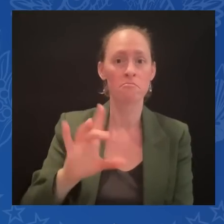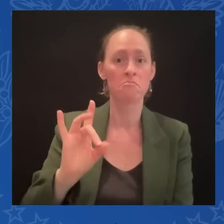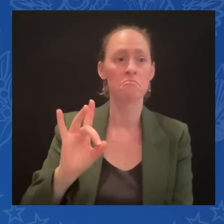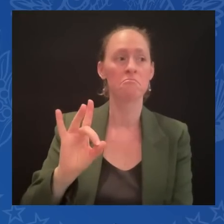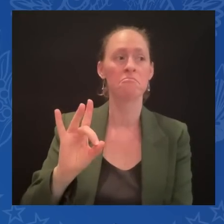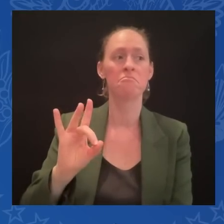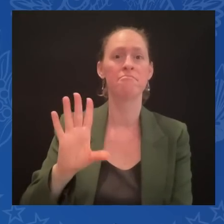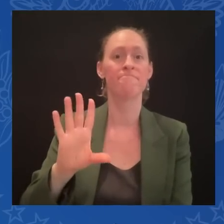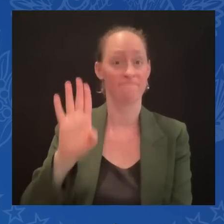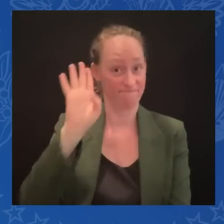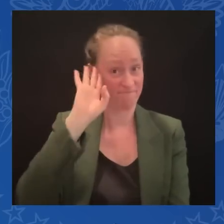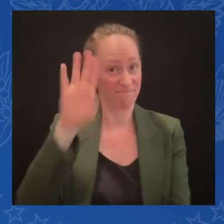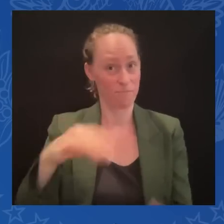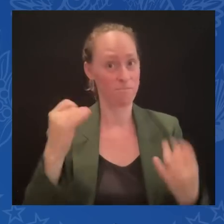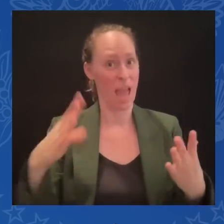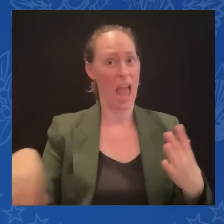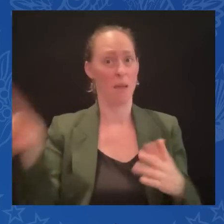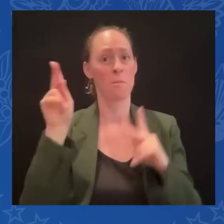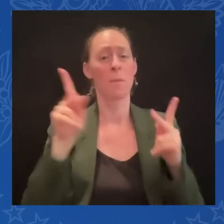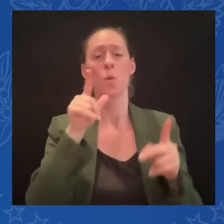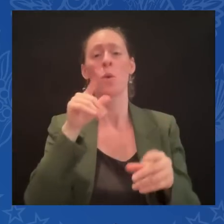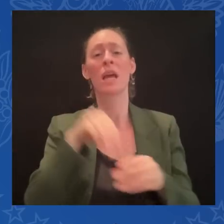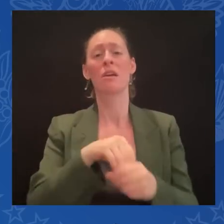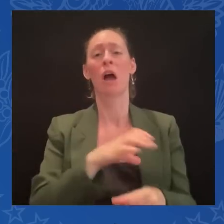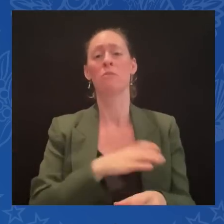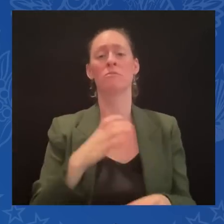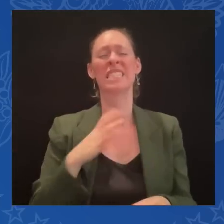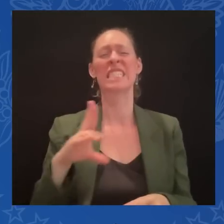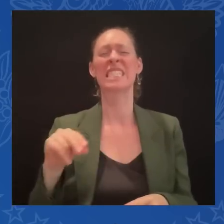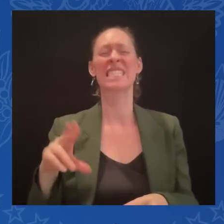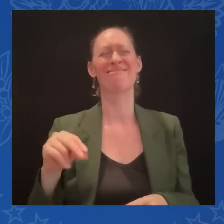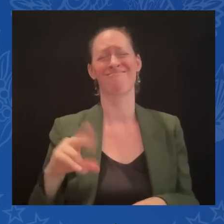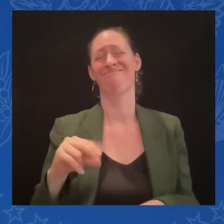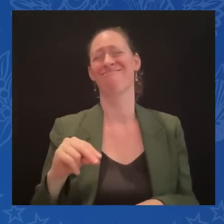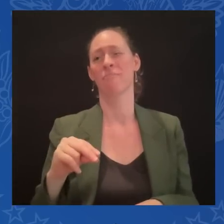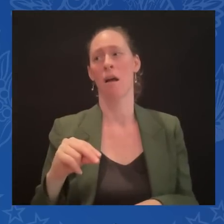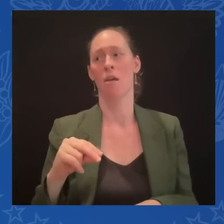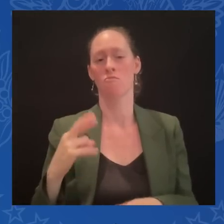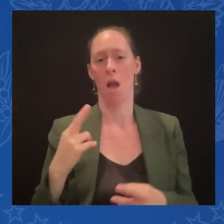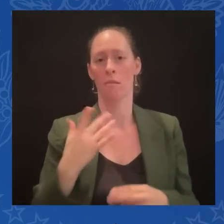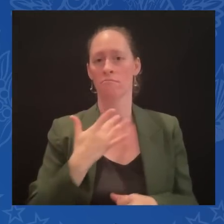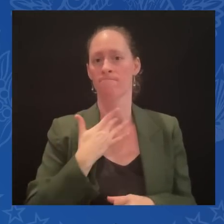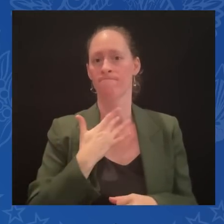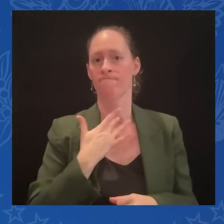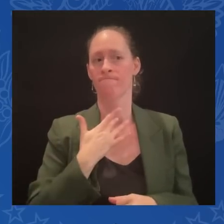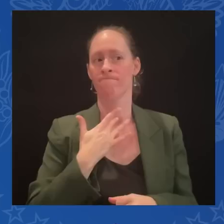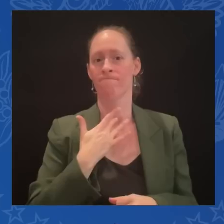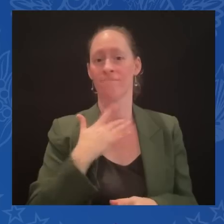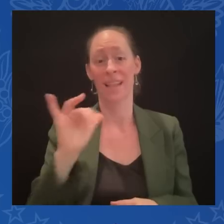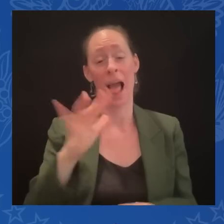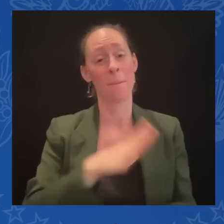As my mother would say, "God love them." I want to thank Senator Graham for voting for the Bipartisan Infrastructure Law